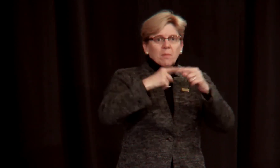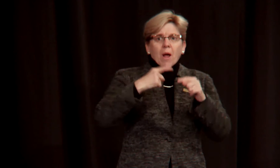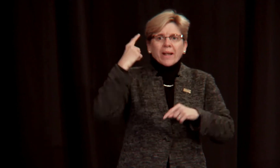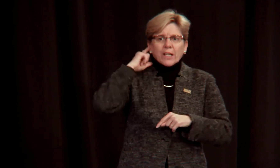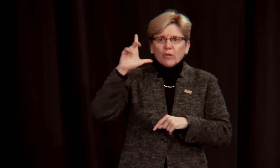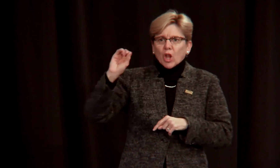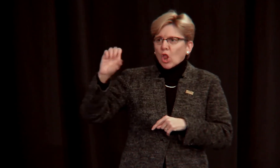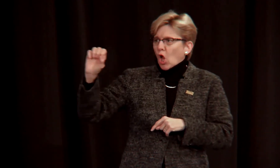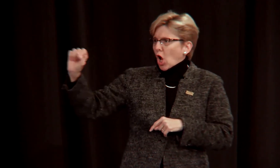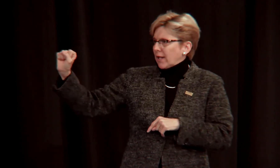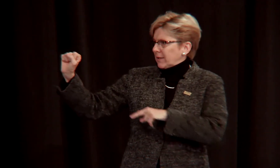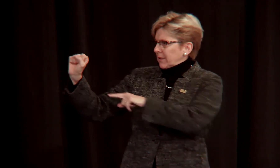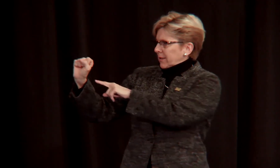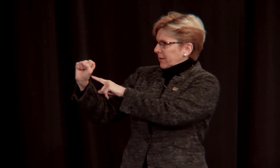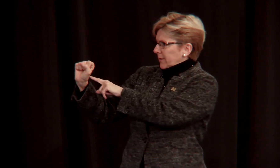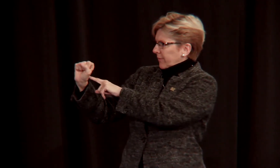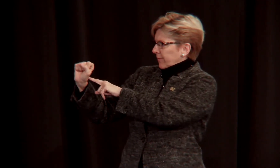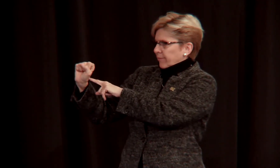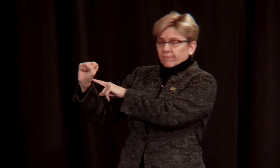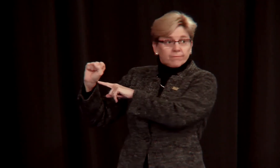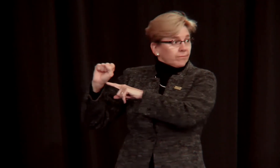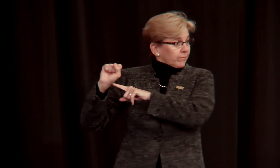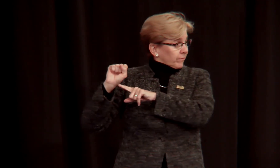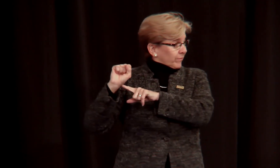In other words, the focus was on hearing loss with an